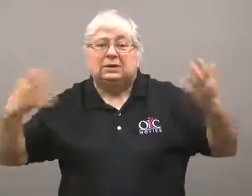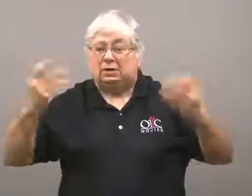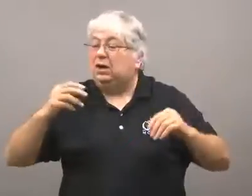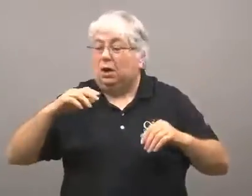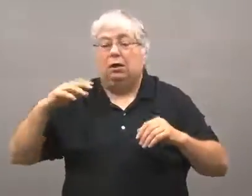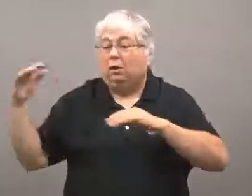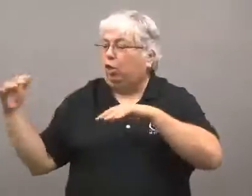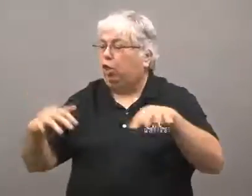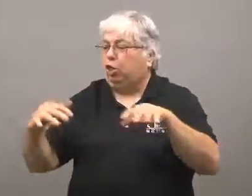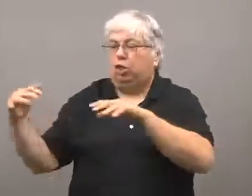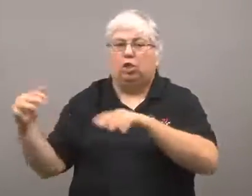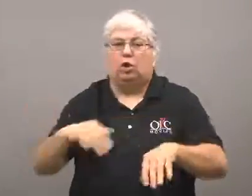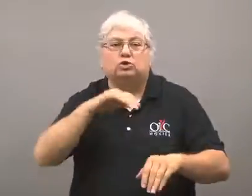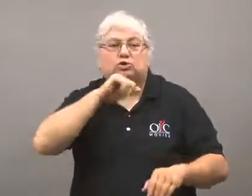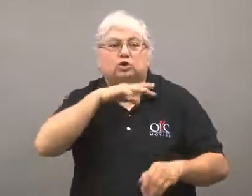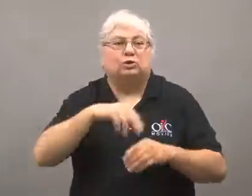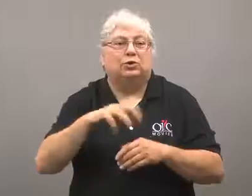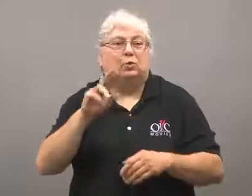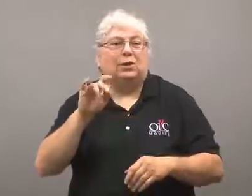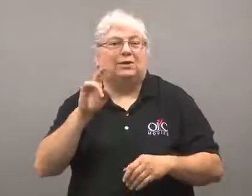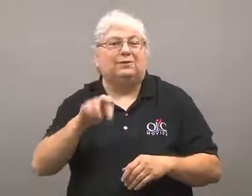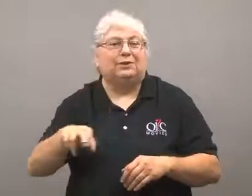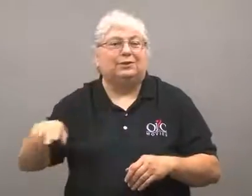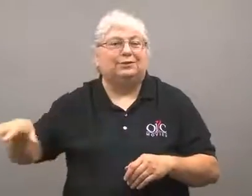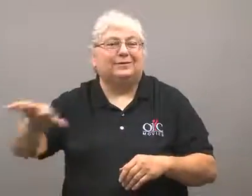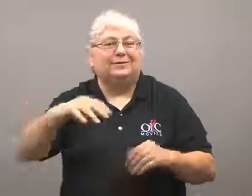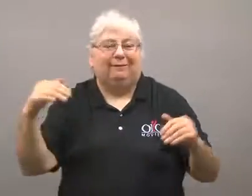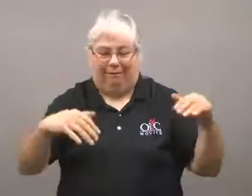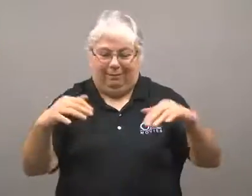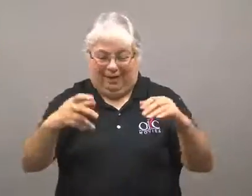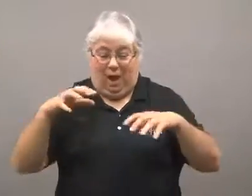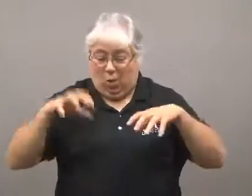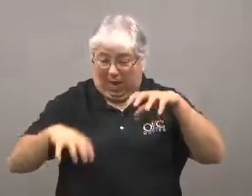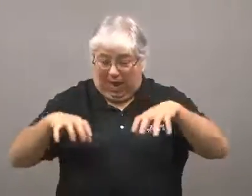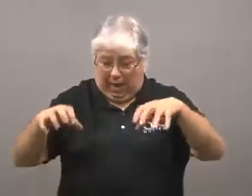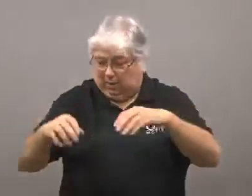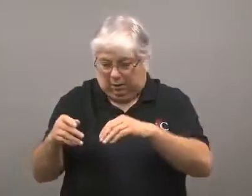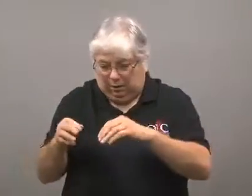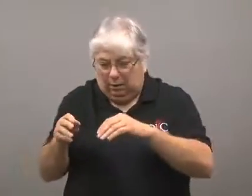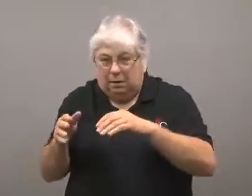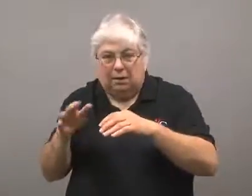The soil becomes loose and sifts into the river.